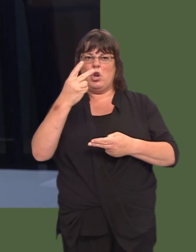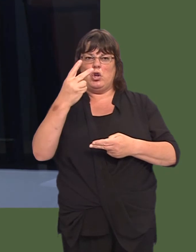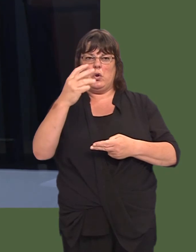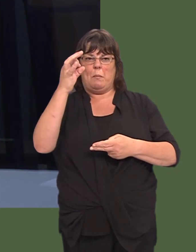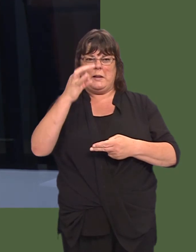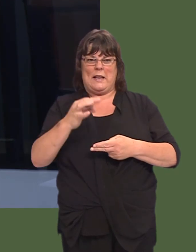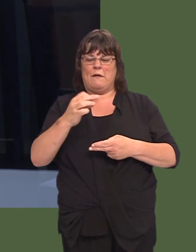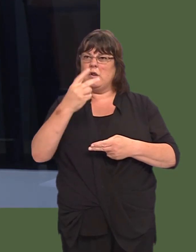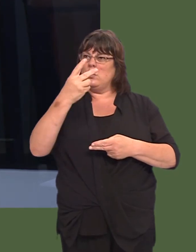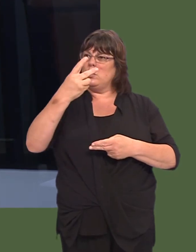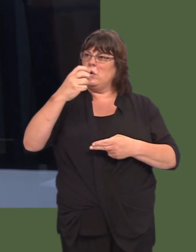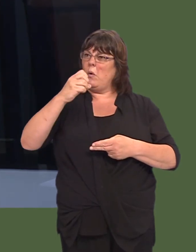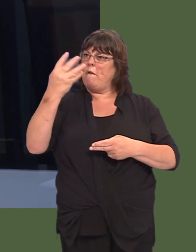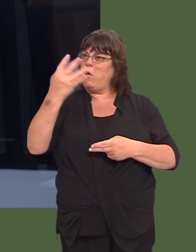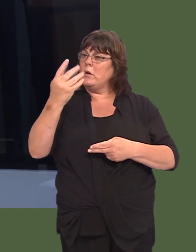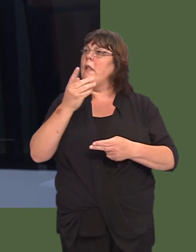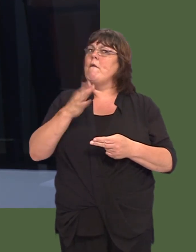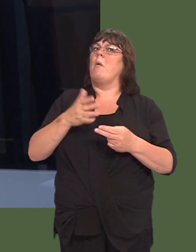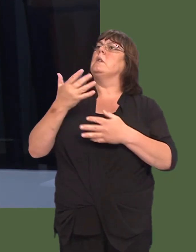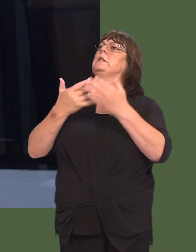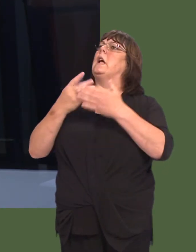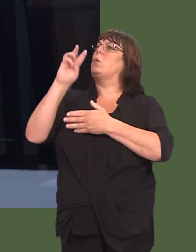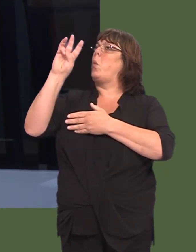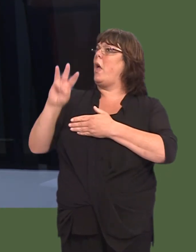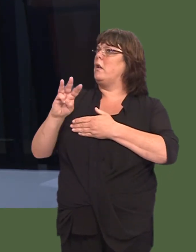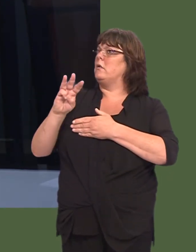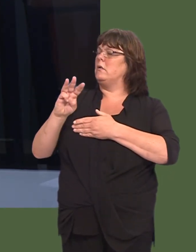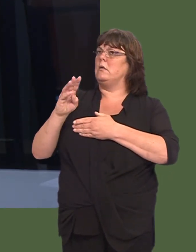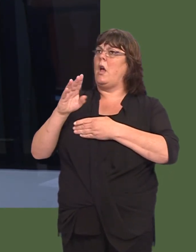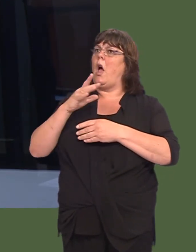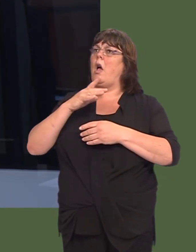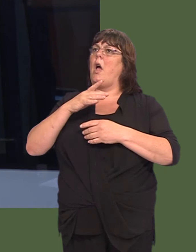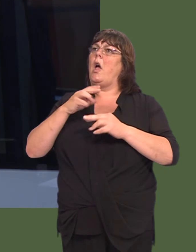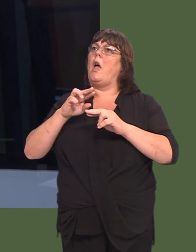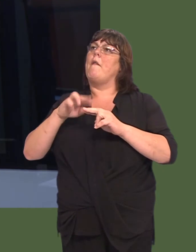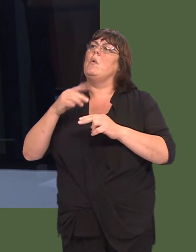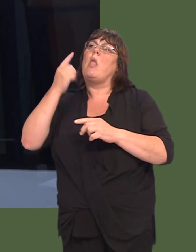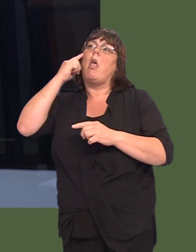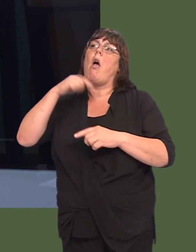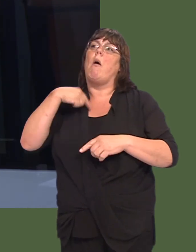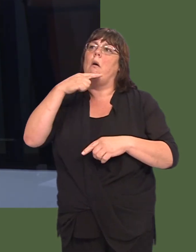per cent in 2014. Those are StatsWalesís figures, in case the First Minister wants to accuse me again of misrepresenting the facts.